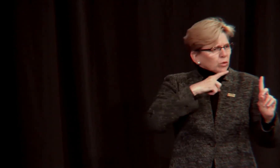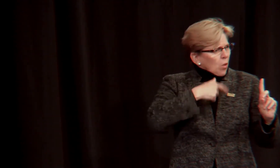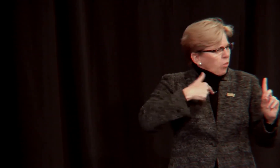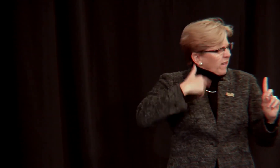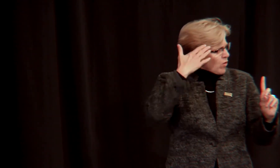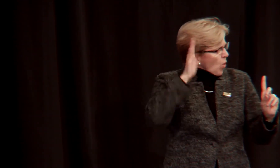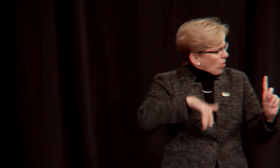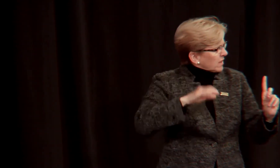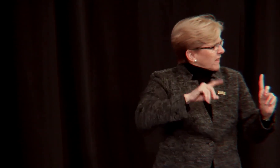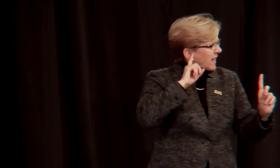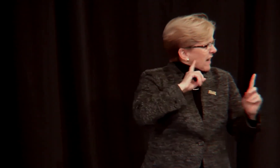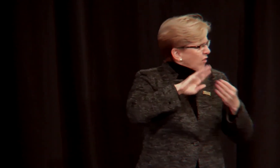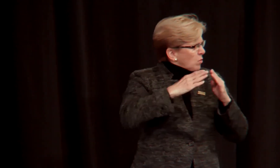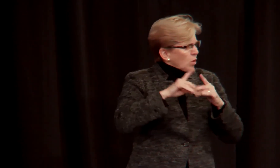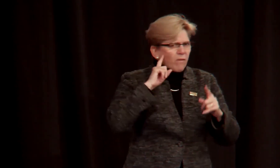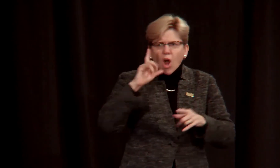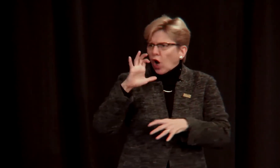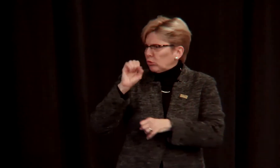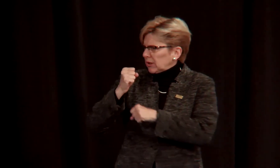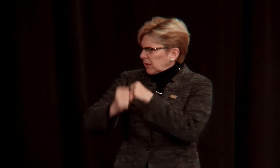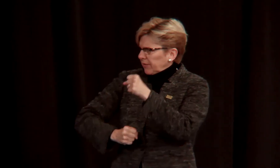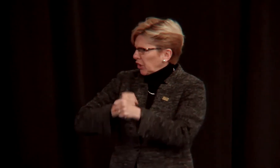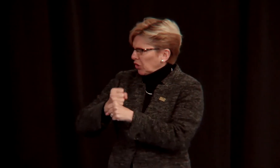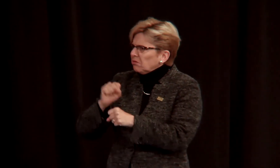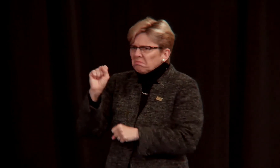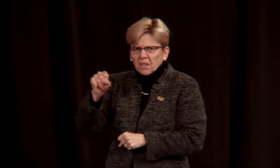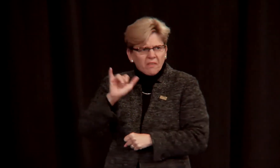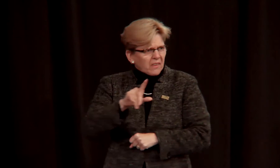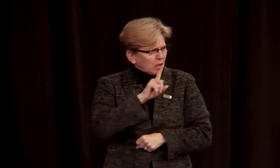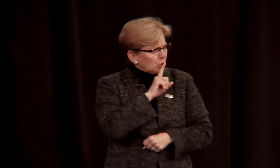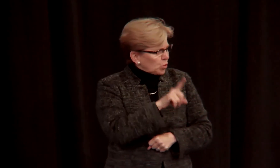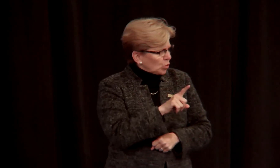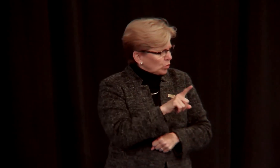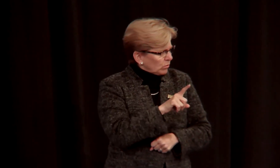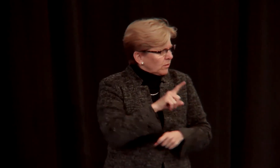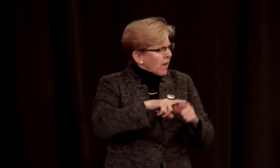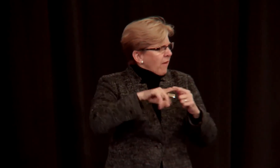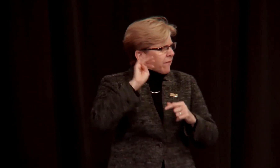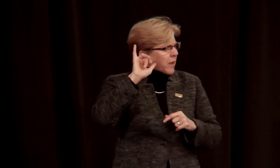We are not talking about a deficit, we're talking about an asset. I mean the deaf community, we've known that